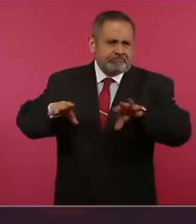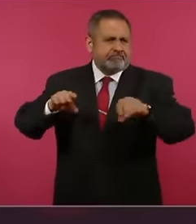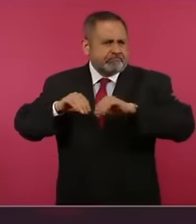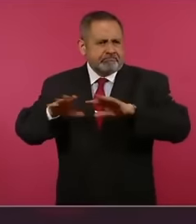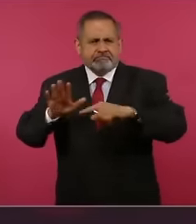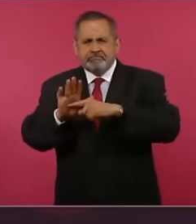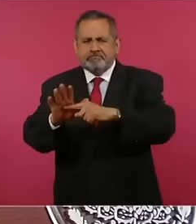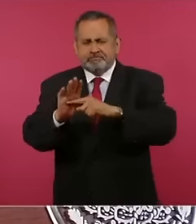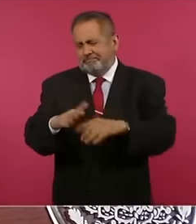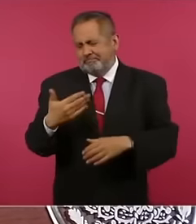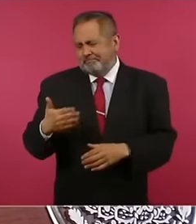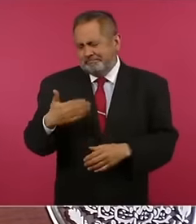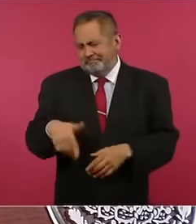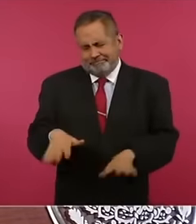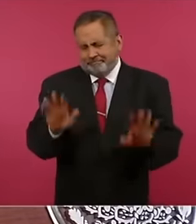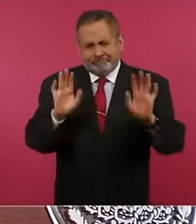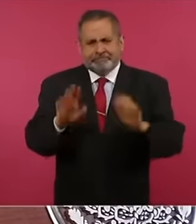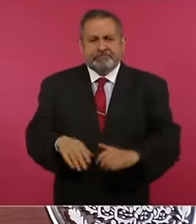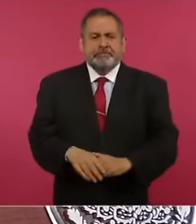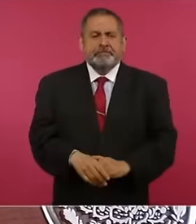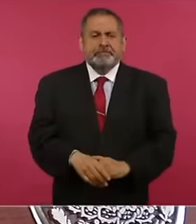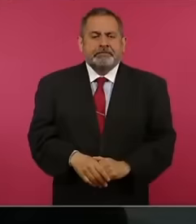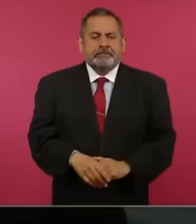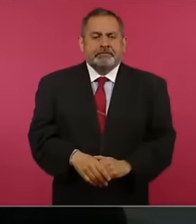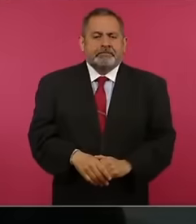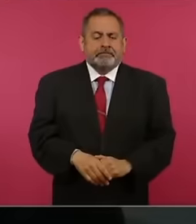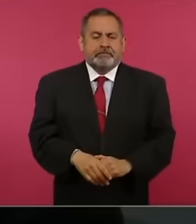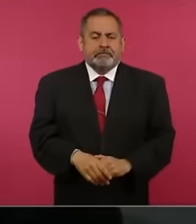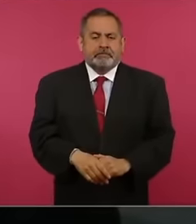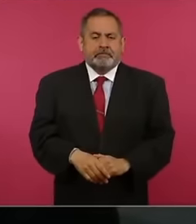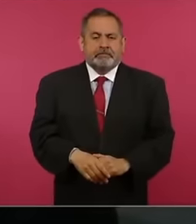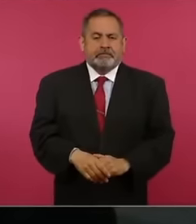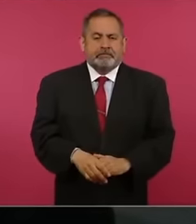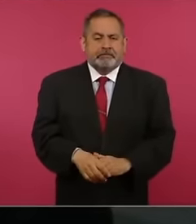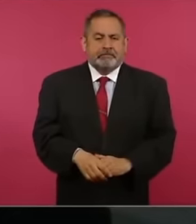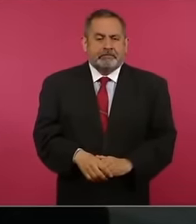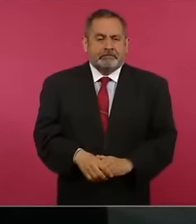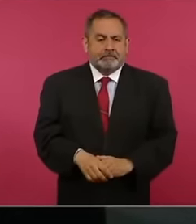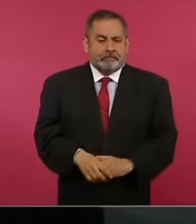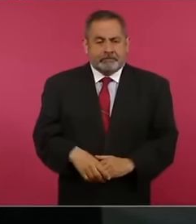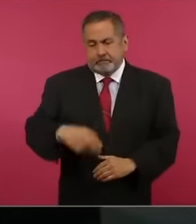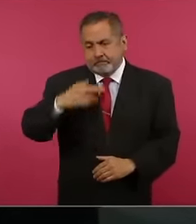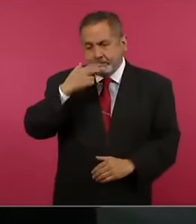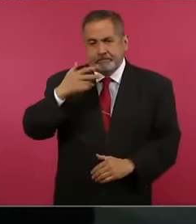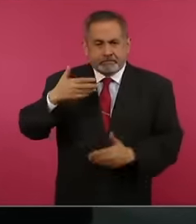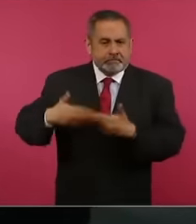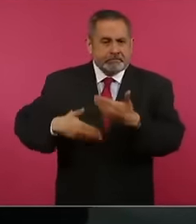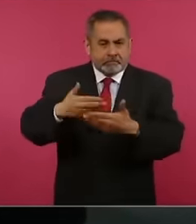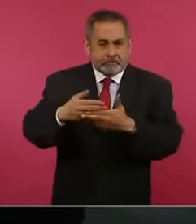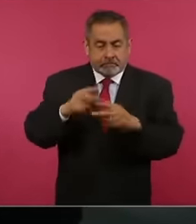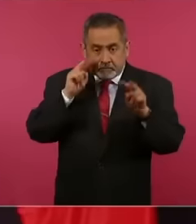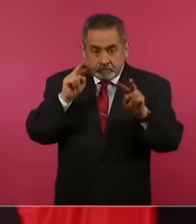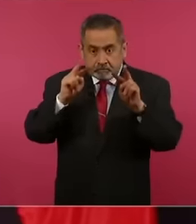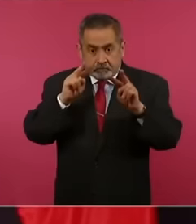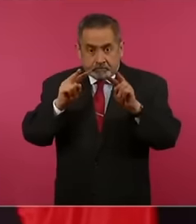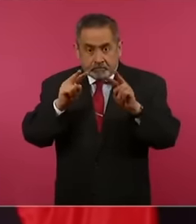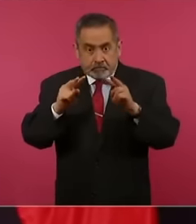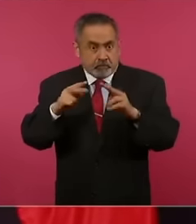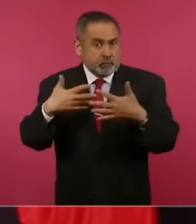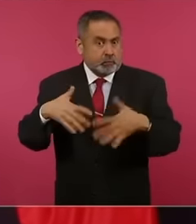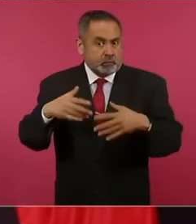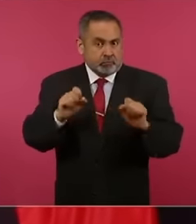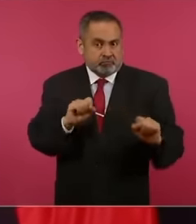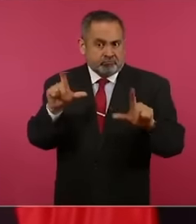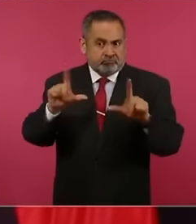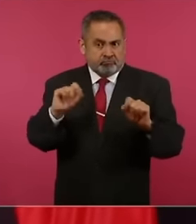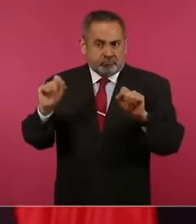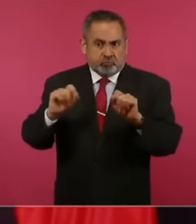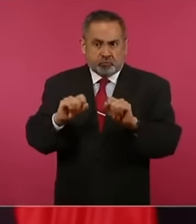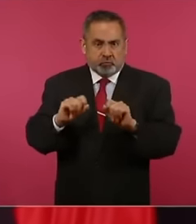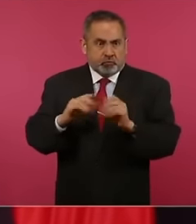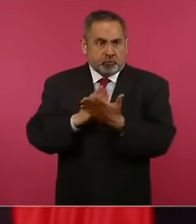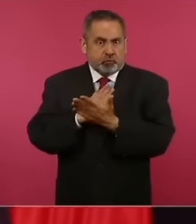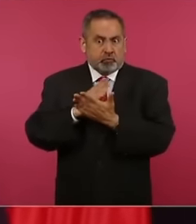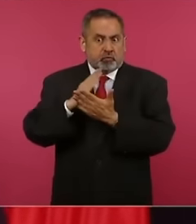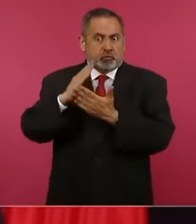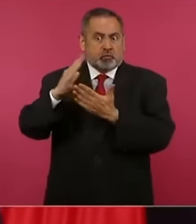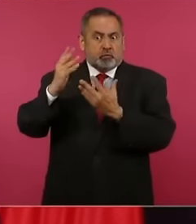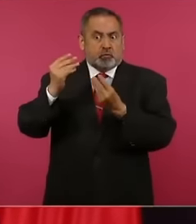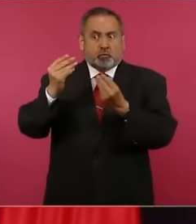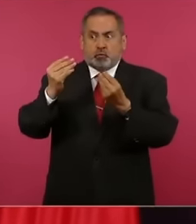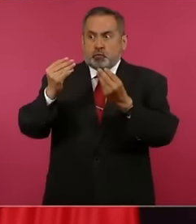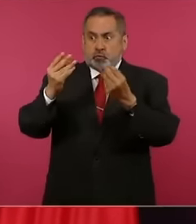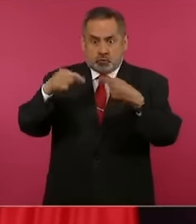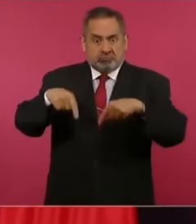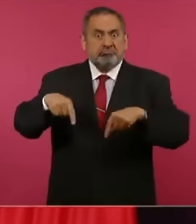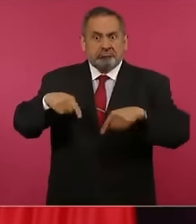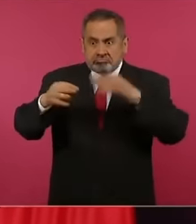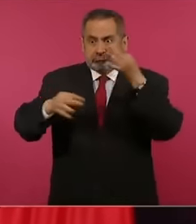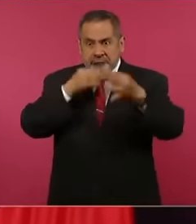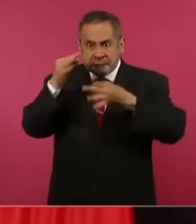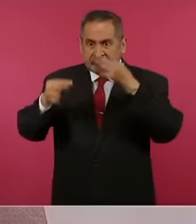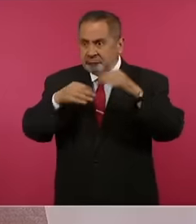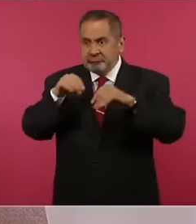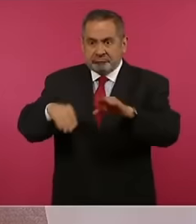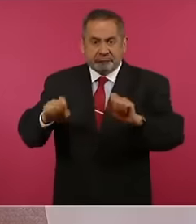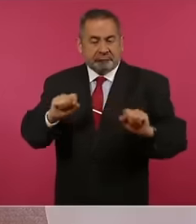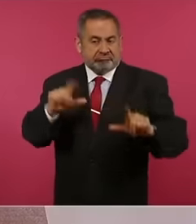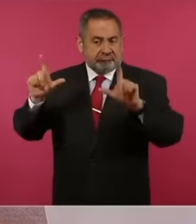uh this one and they are seeing more and more of the mornings we are but as never